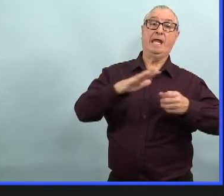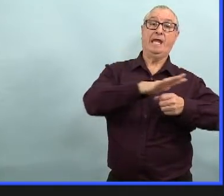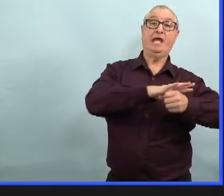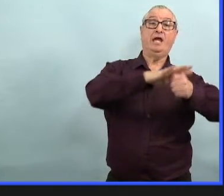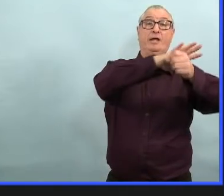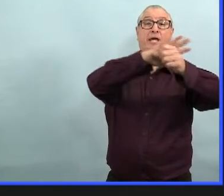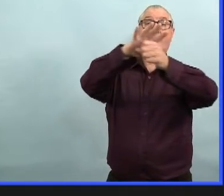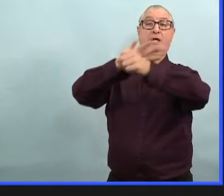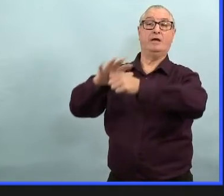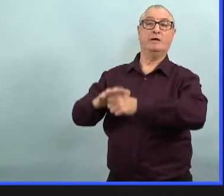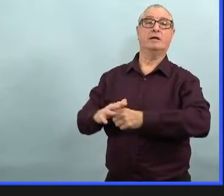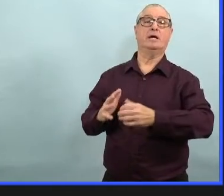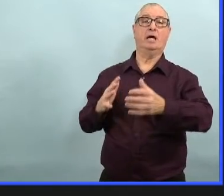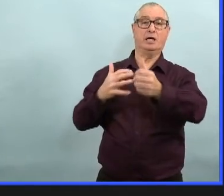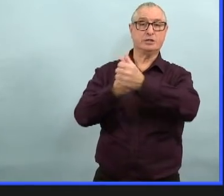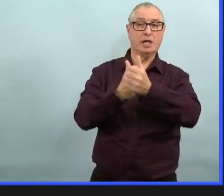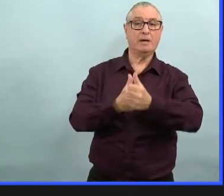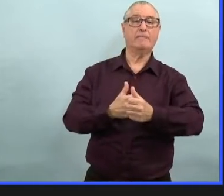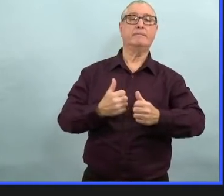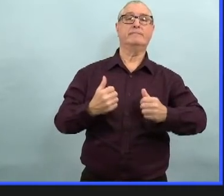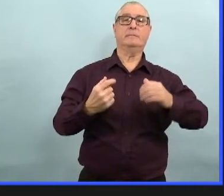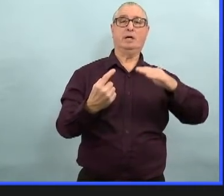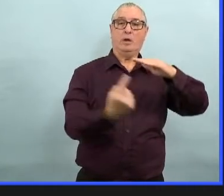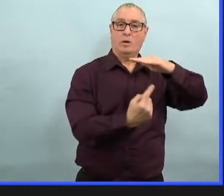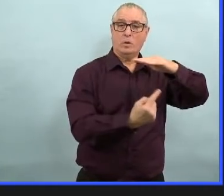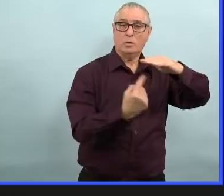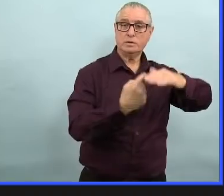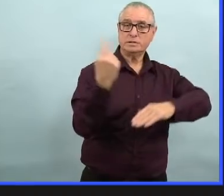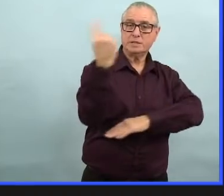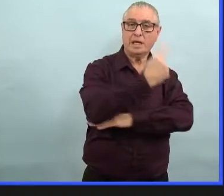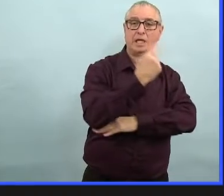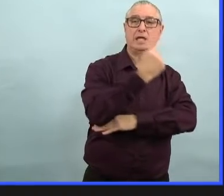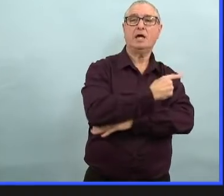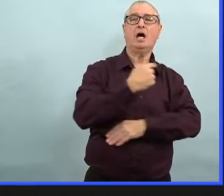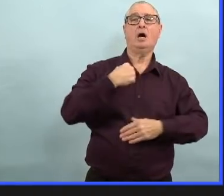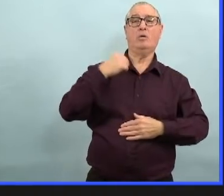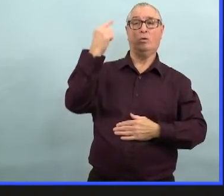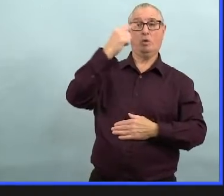if it's the exact same expectations for the household contacts and who needs to isolate